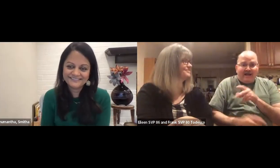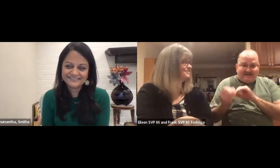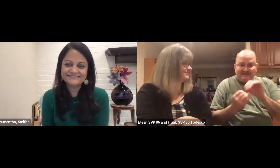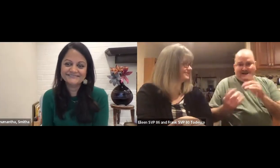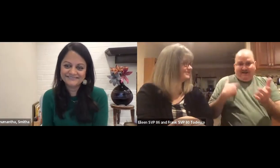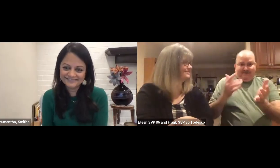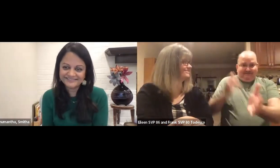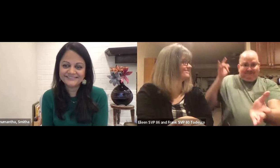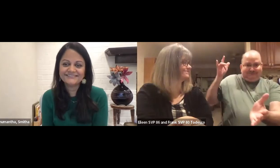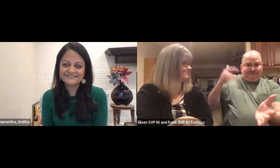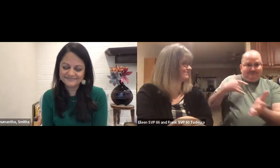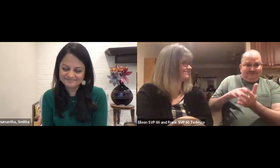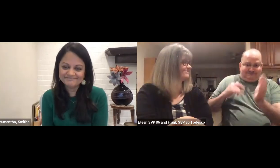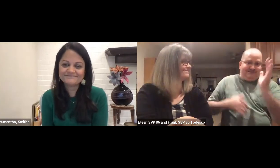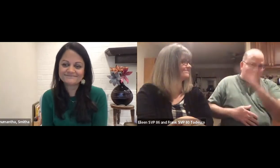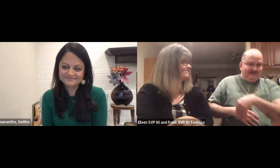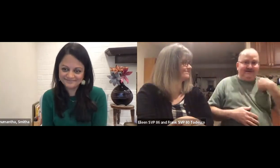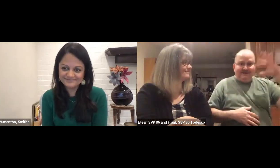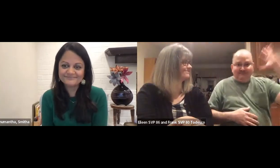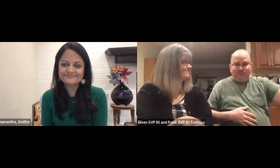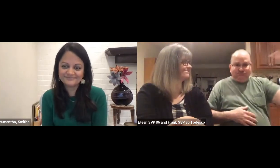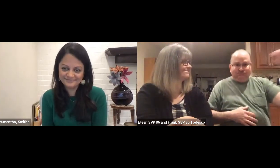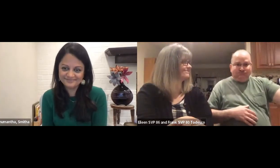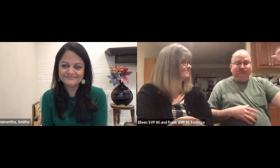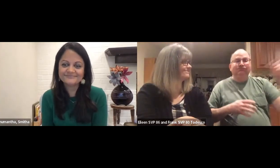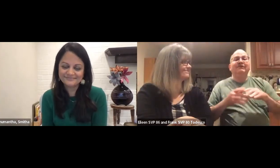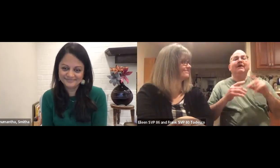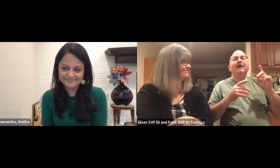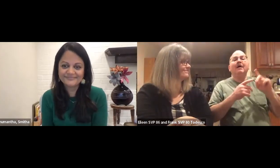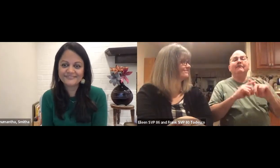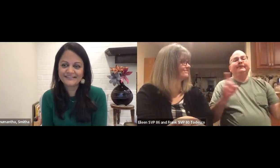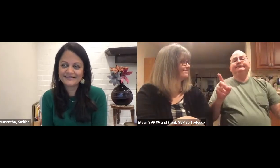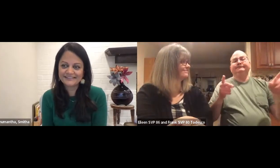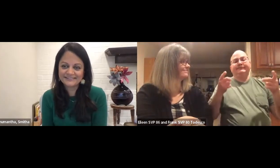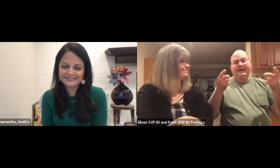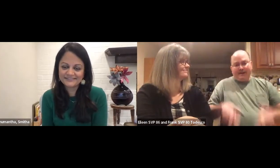and, you know, she was kind of taking advantage of the situation a little bit,